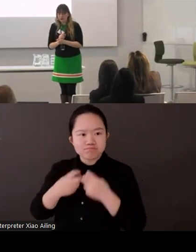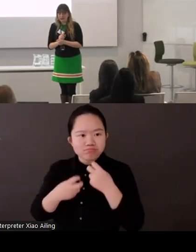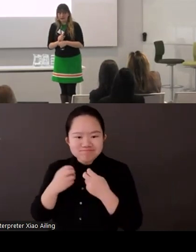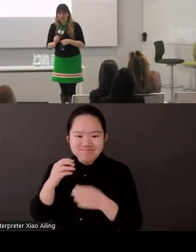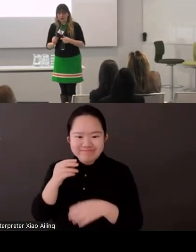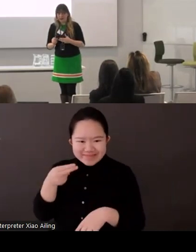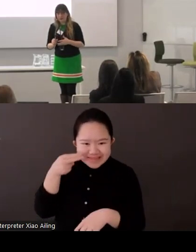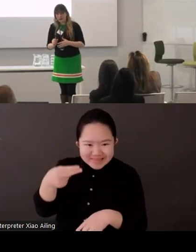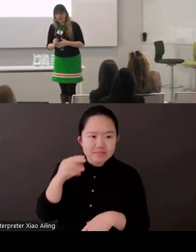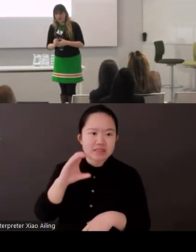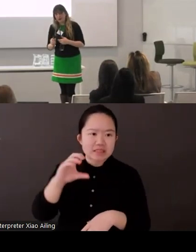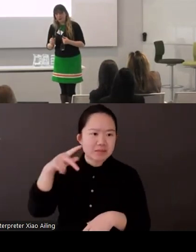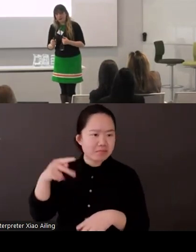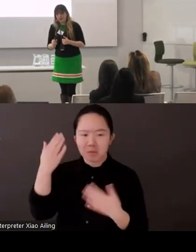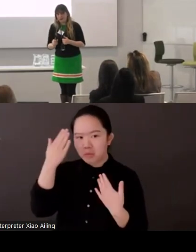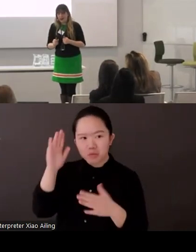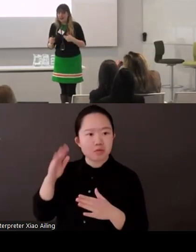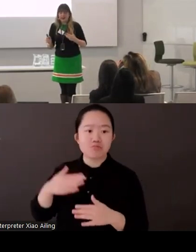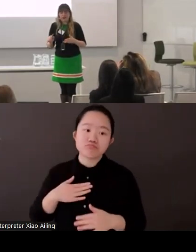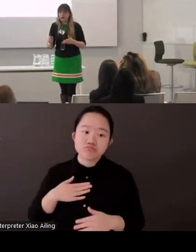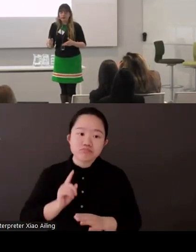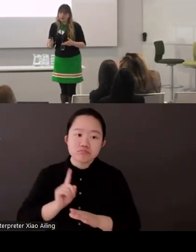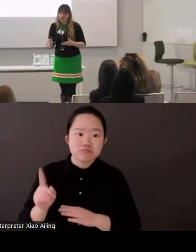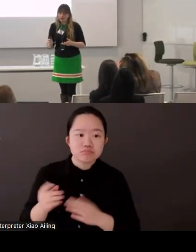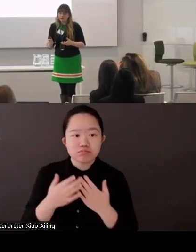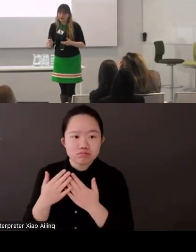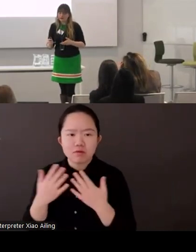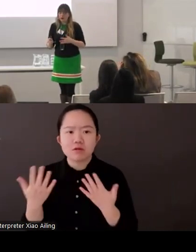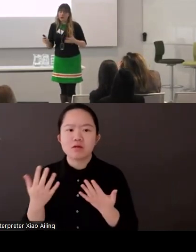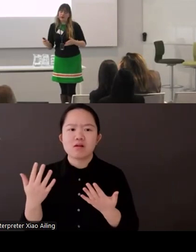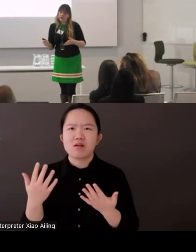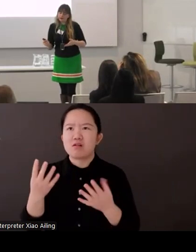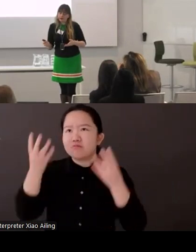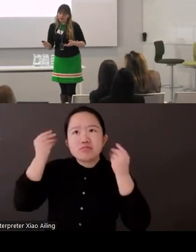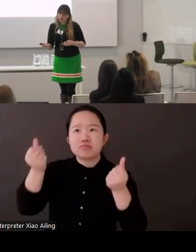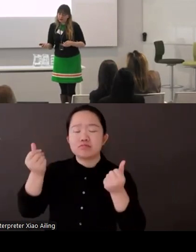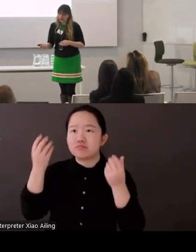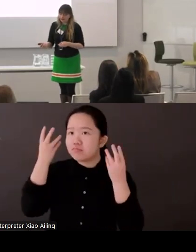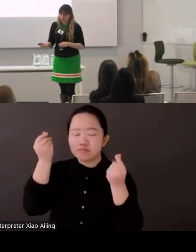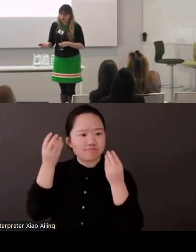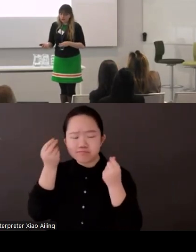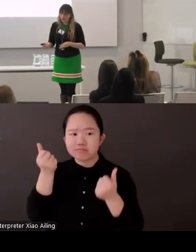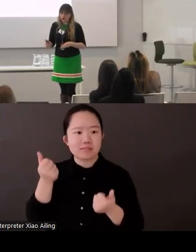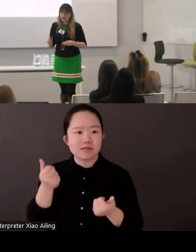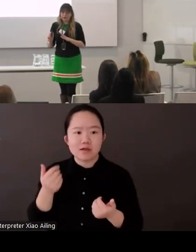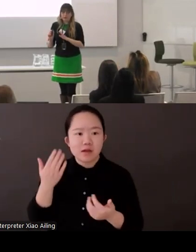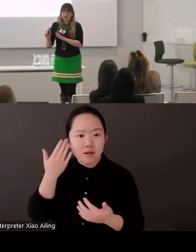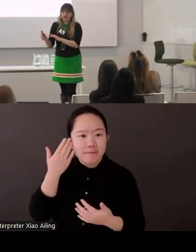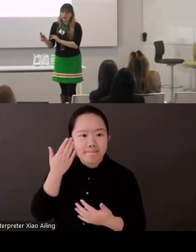and at the beginning of high school, I always said that I couldn't remember it because, well, only to avoid making it concrete or an attempt to push it away.